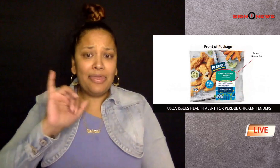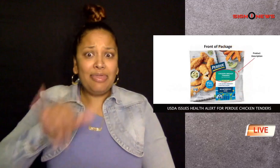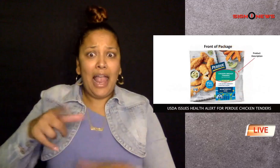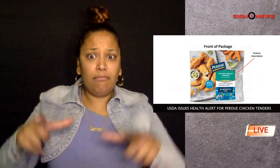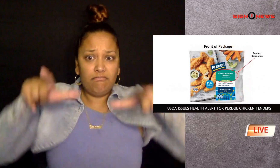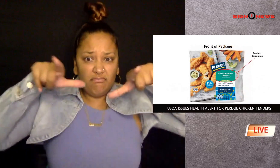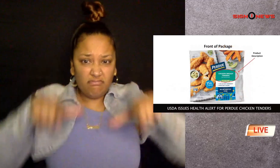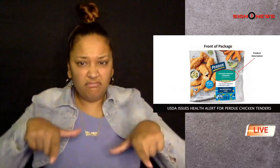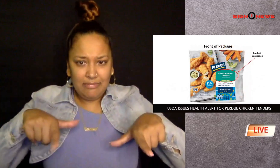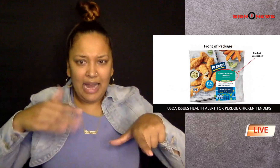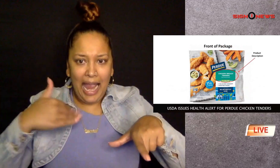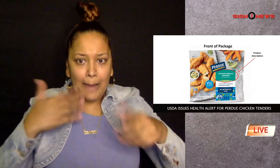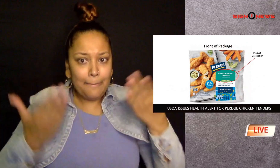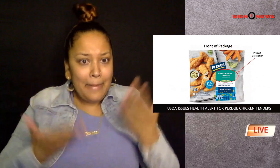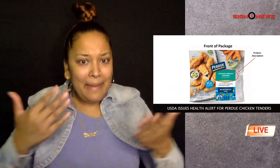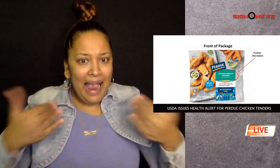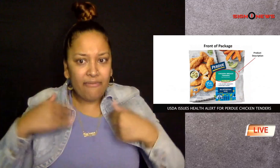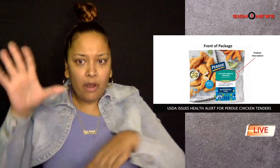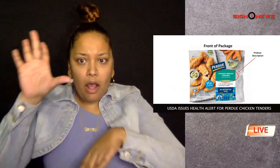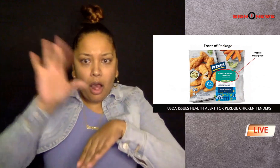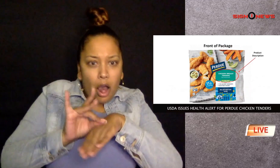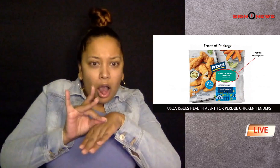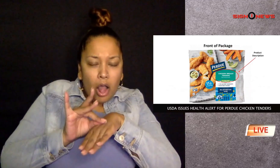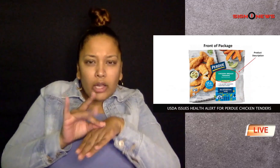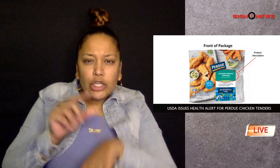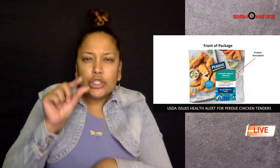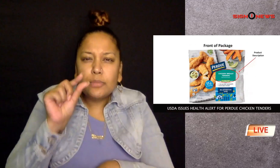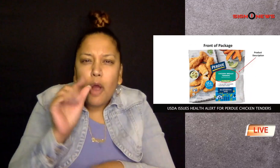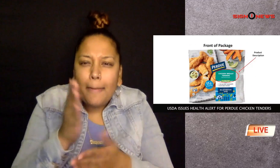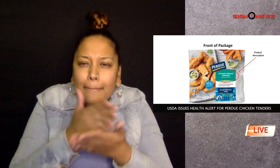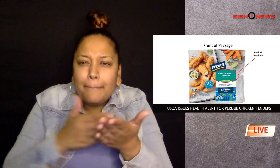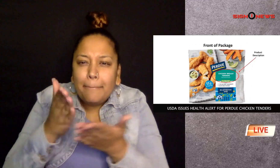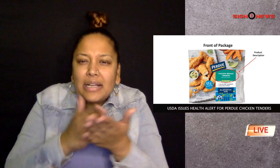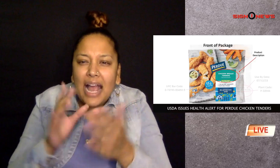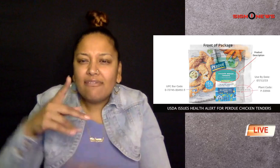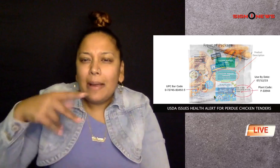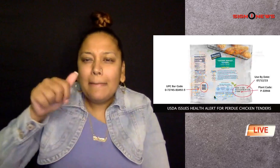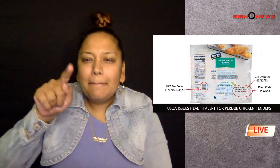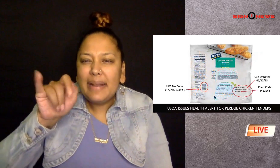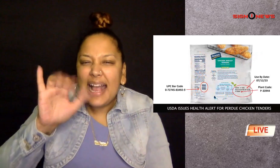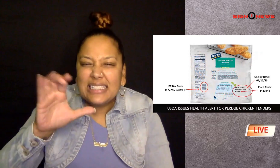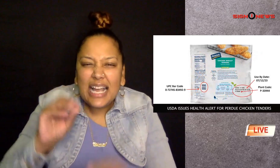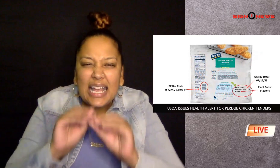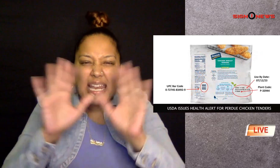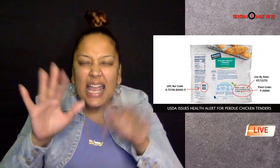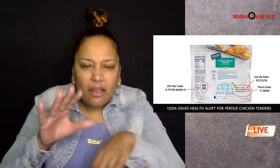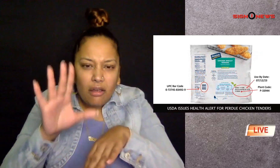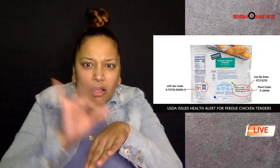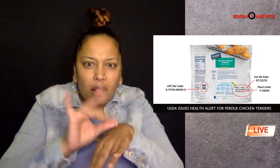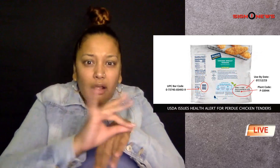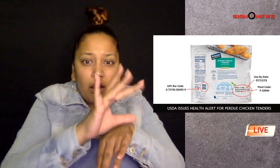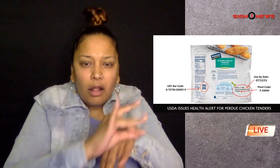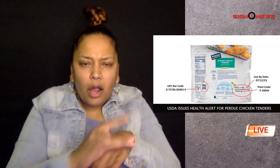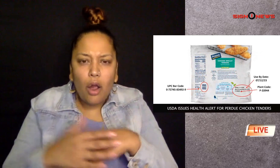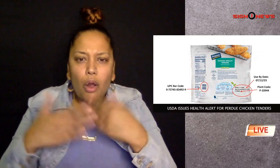the agency says the product may contain small pieces of clear plastic and blue dye